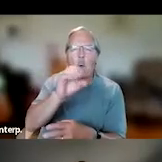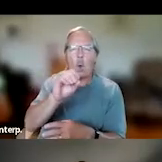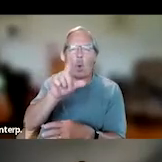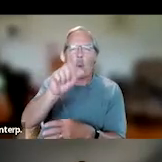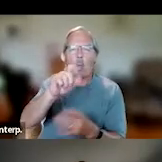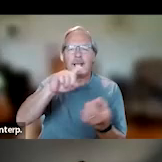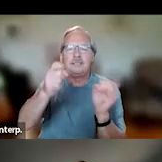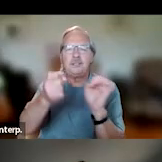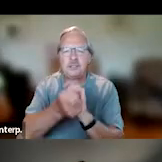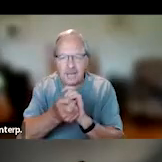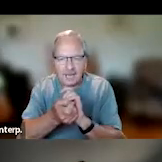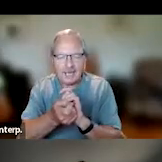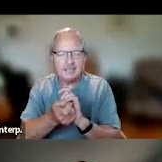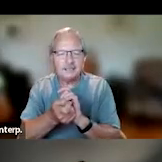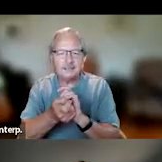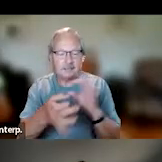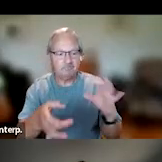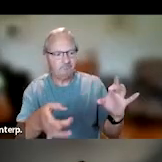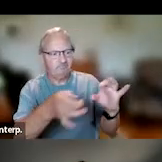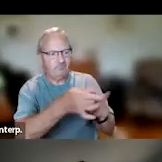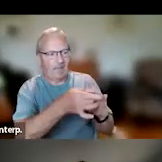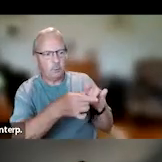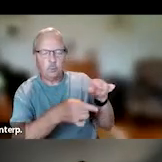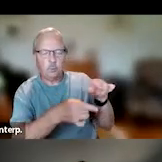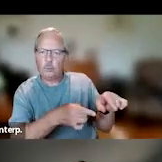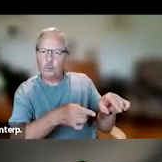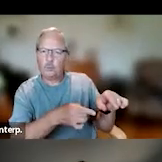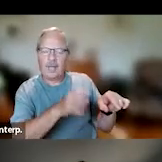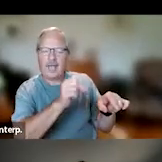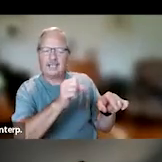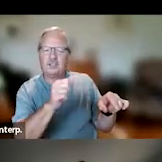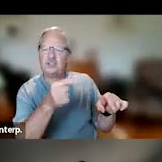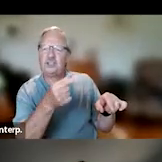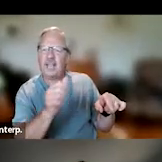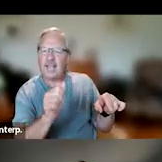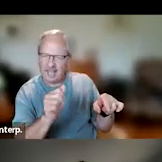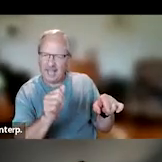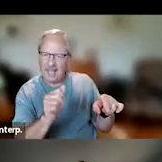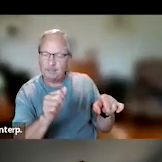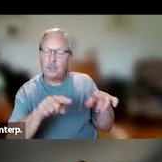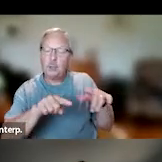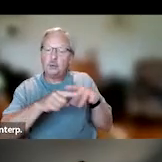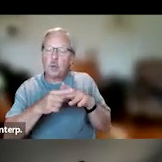which will be relevant to, like we said, SGA, but also when you start looking at work incentives